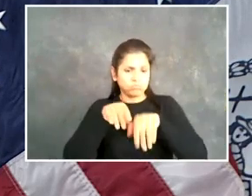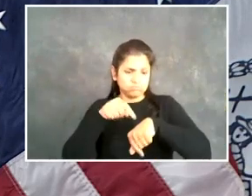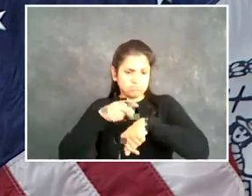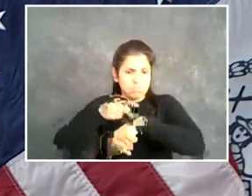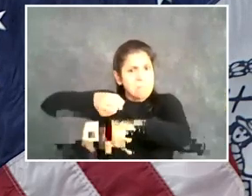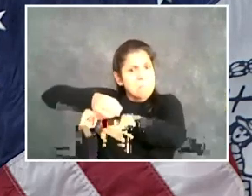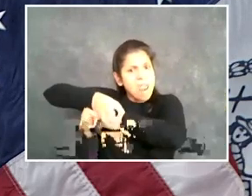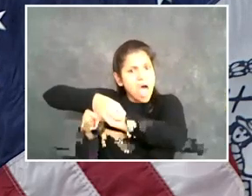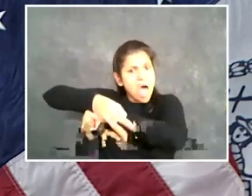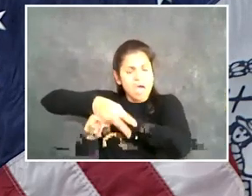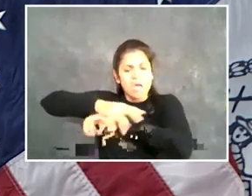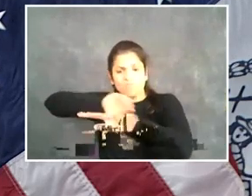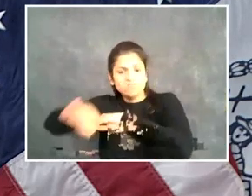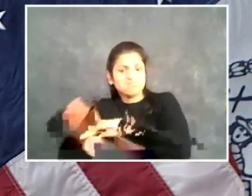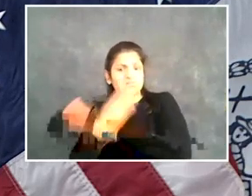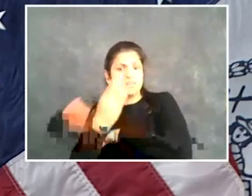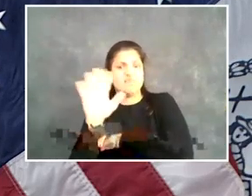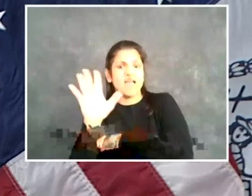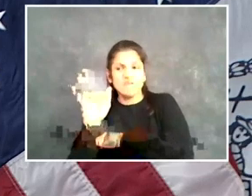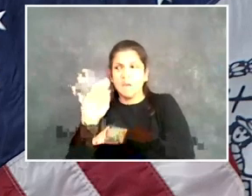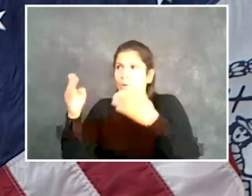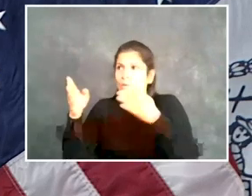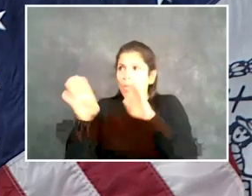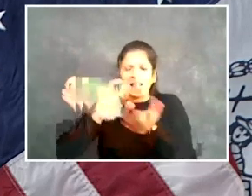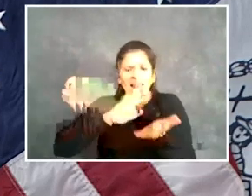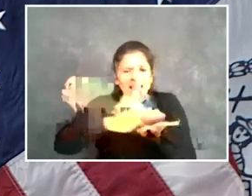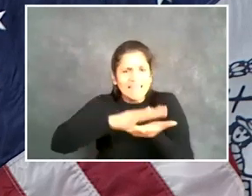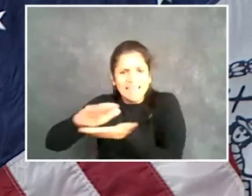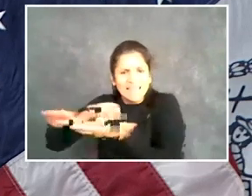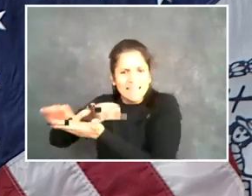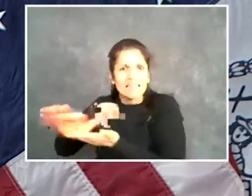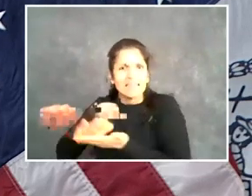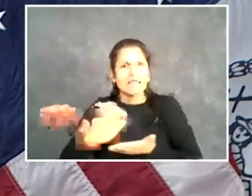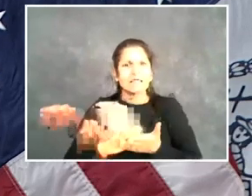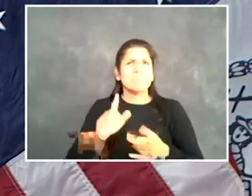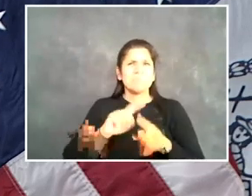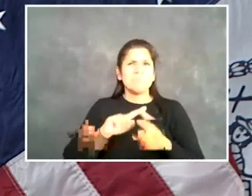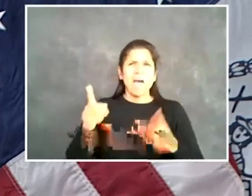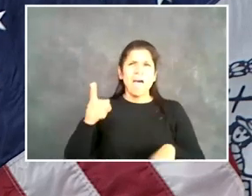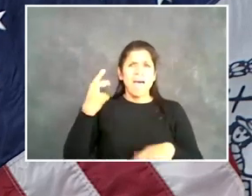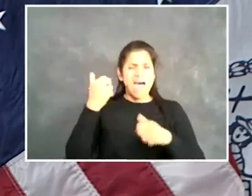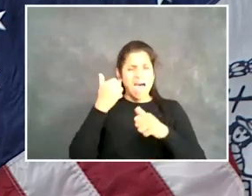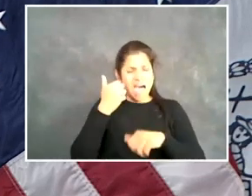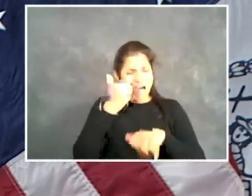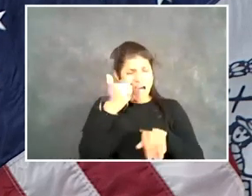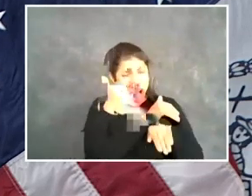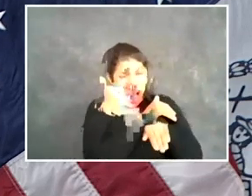WONDERING IF SHE CAN LIST HER